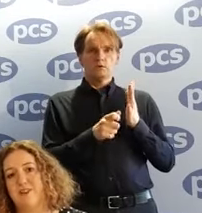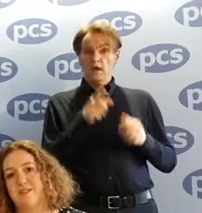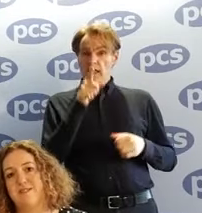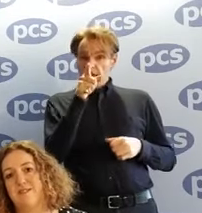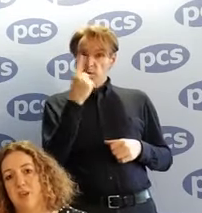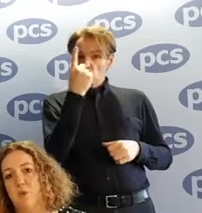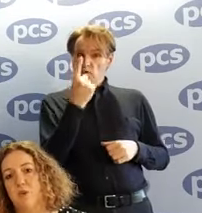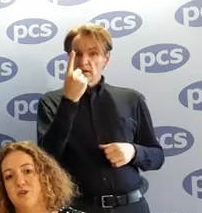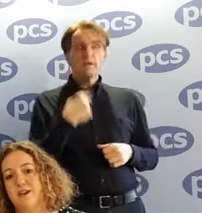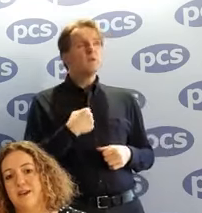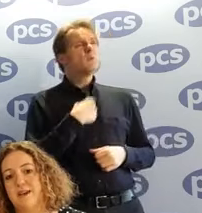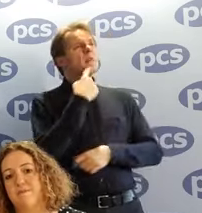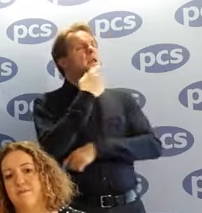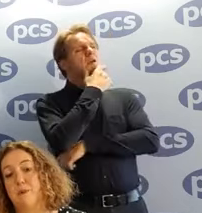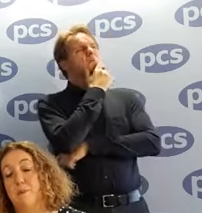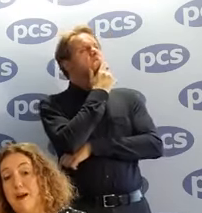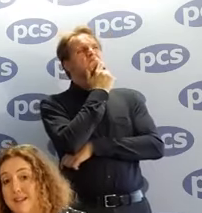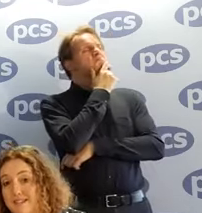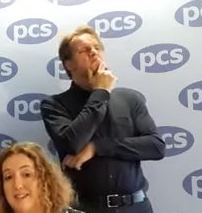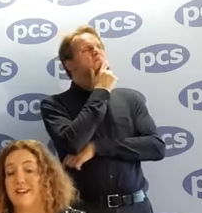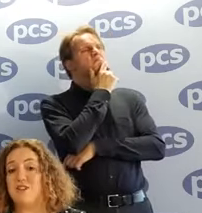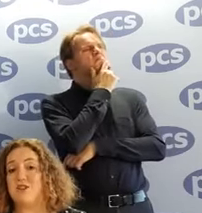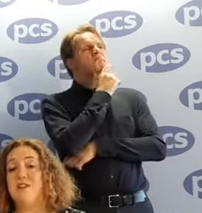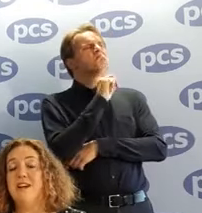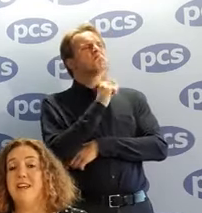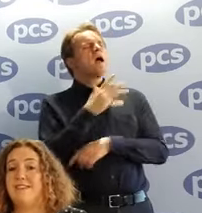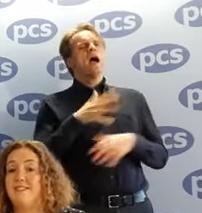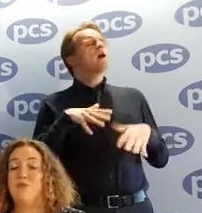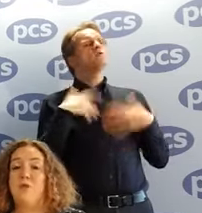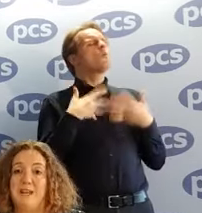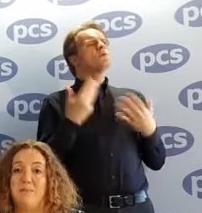convinced that you would be prepared to take action it's still really